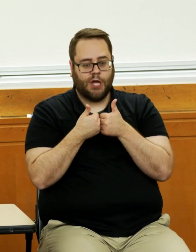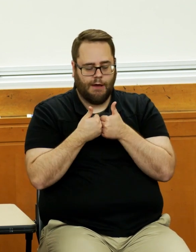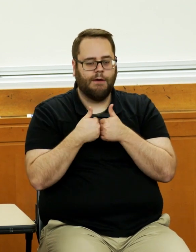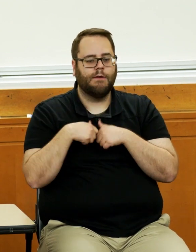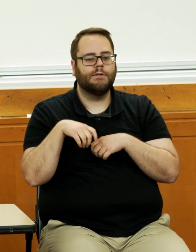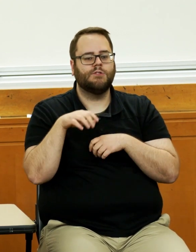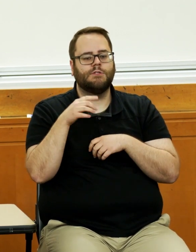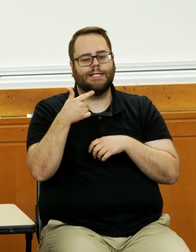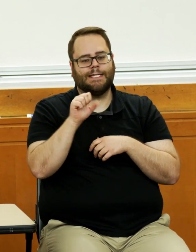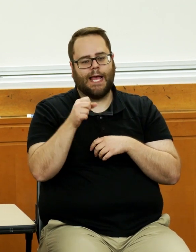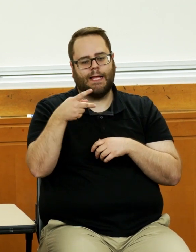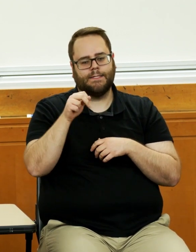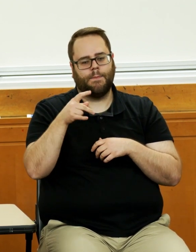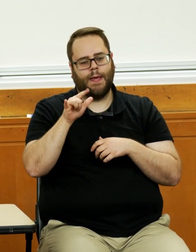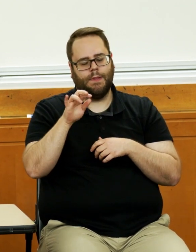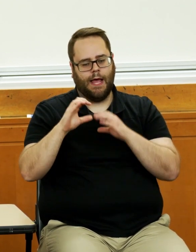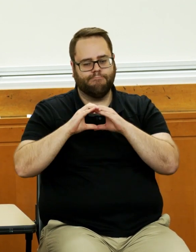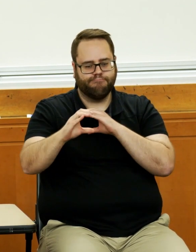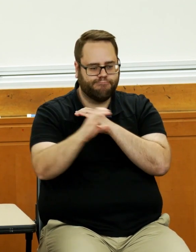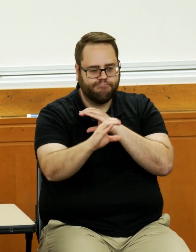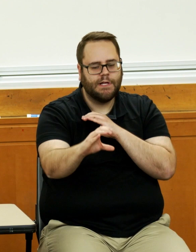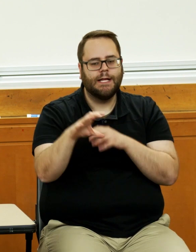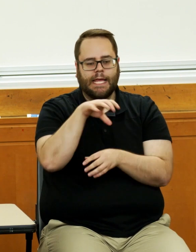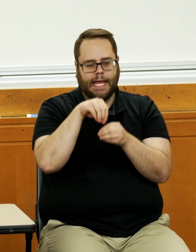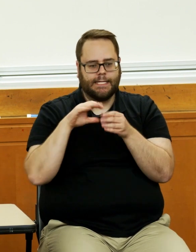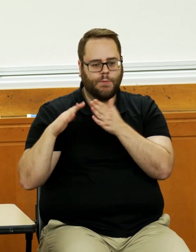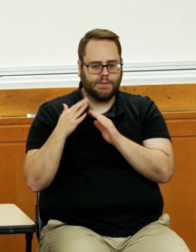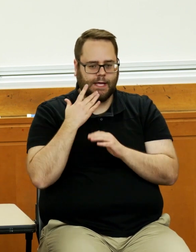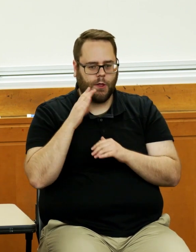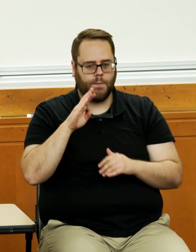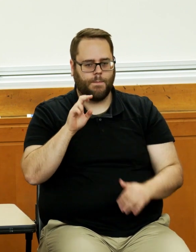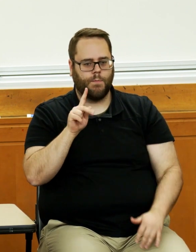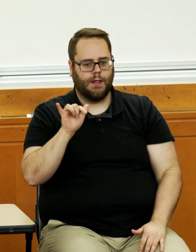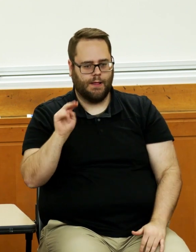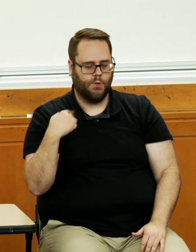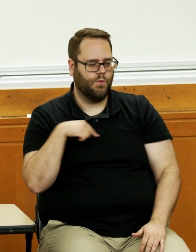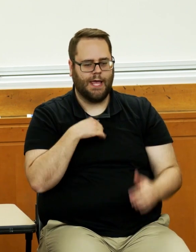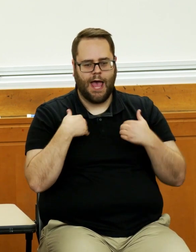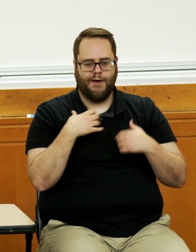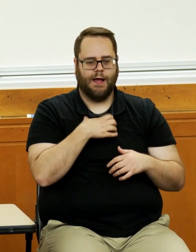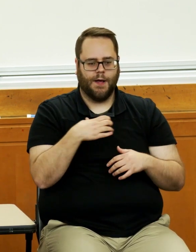gas pipeline in communities of color in Brooklyn. We have an ongoing complaint under Title VI of the